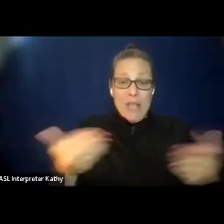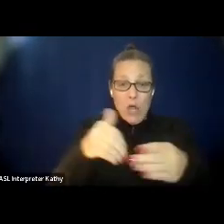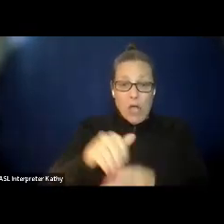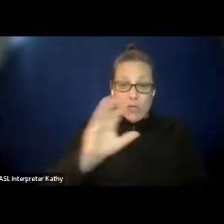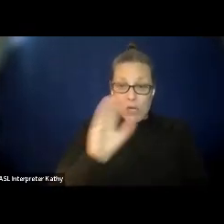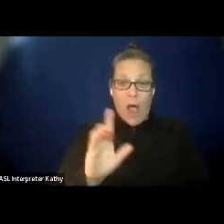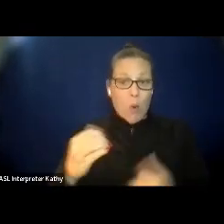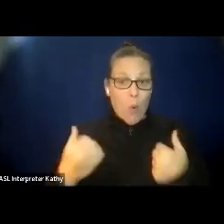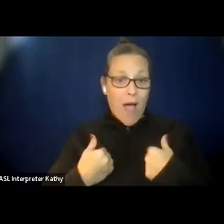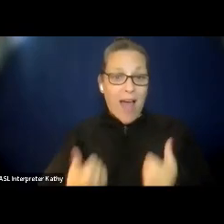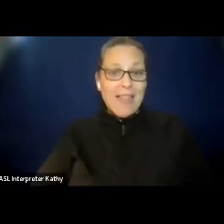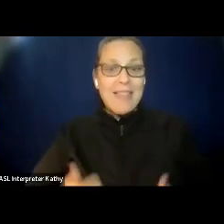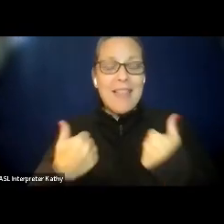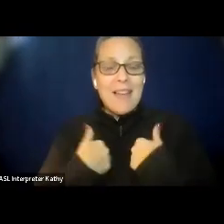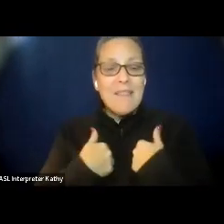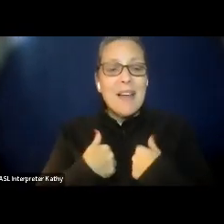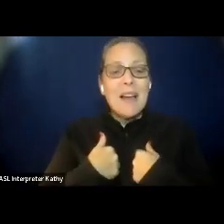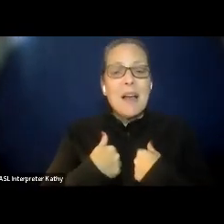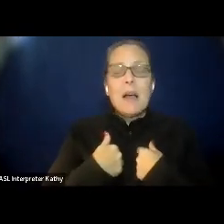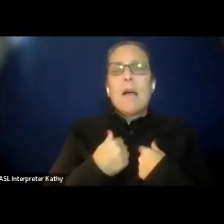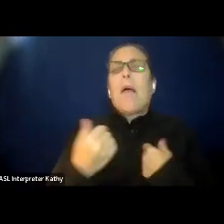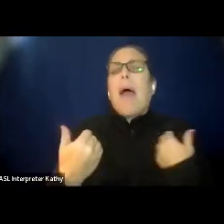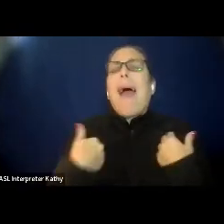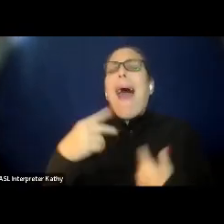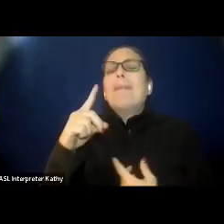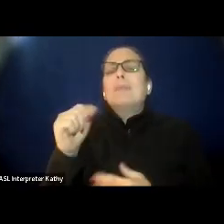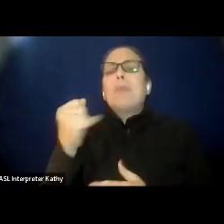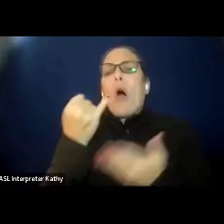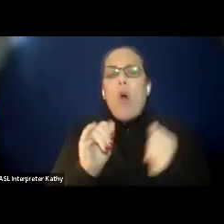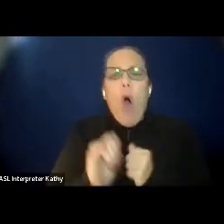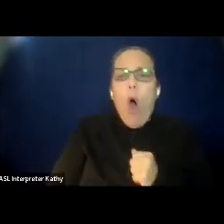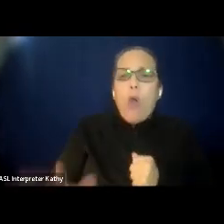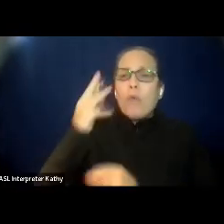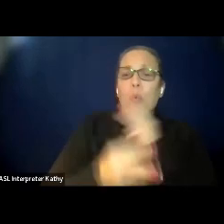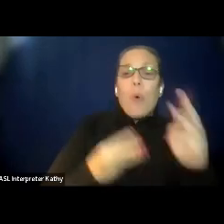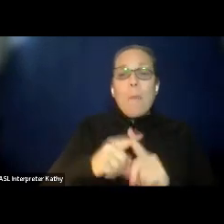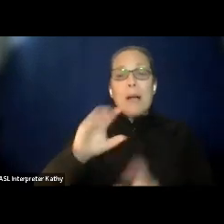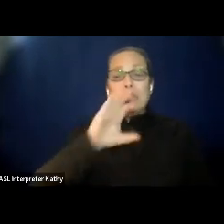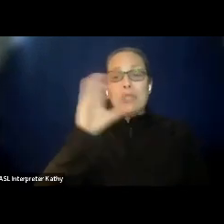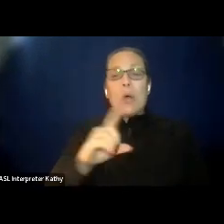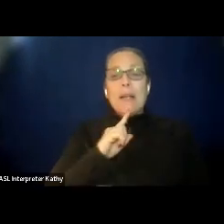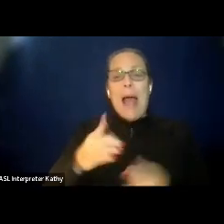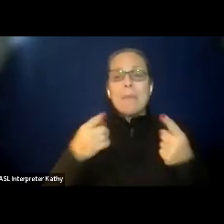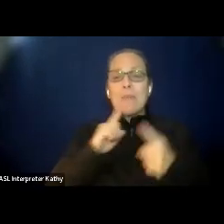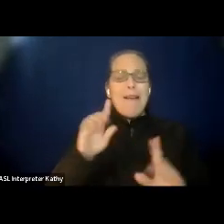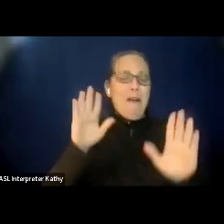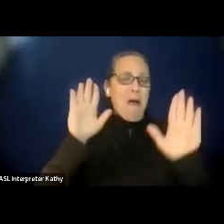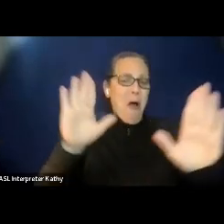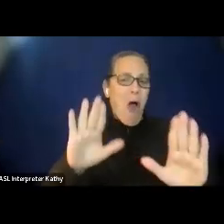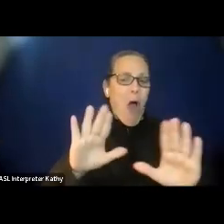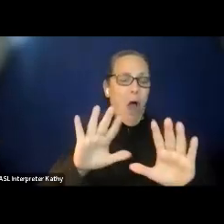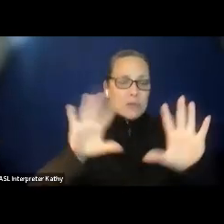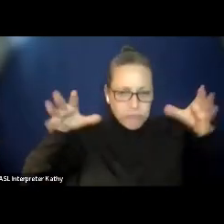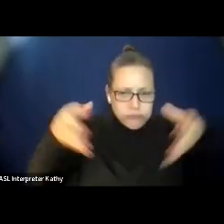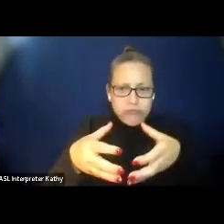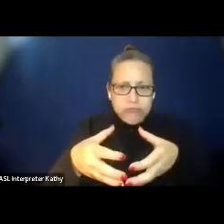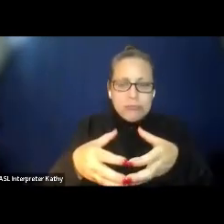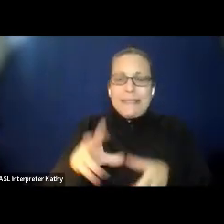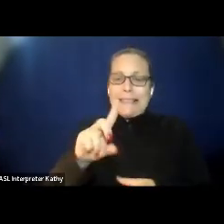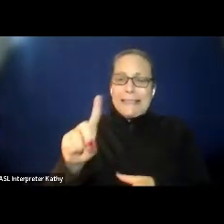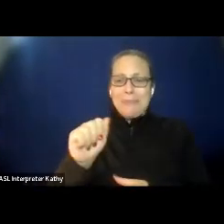it's something brand new. And disability arts. These are artists here in Chicago. There are disability artists all over the world, but Chicago